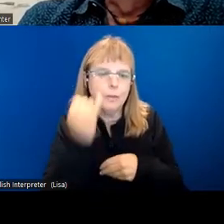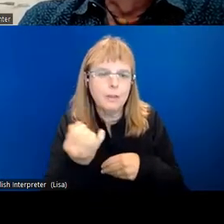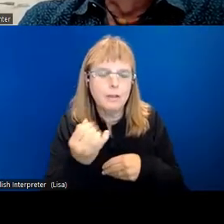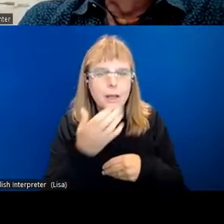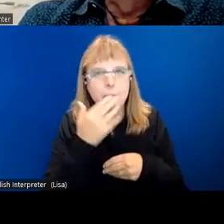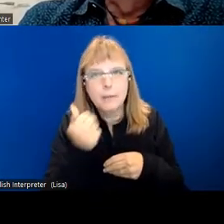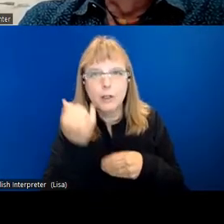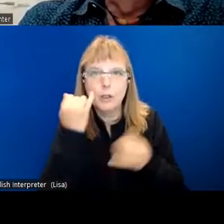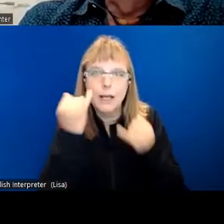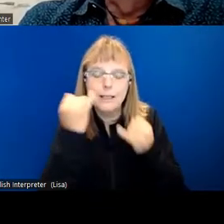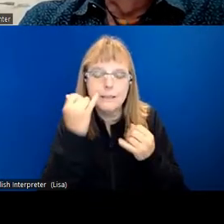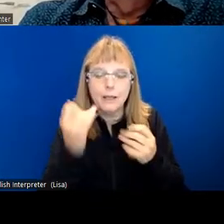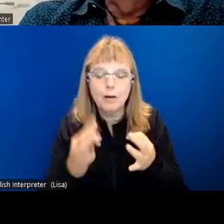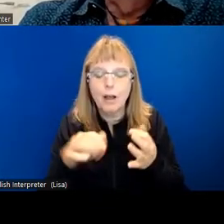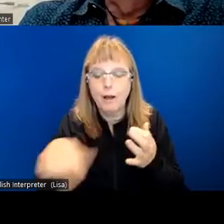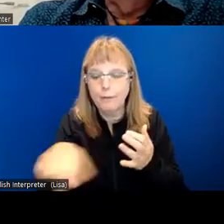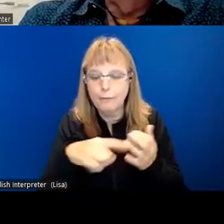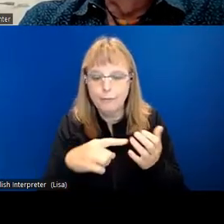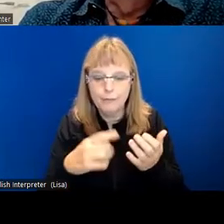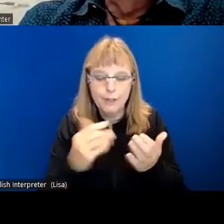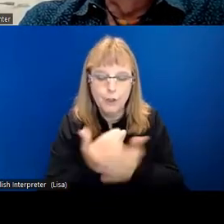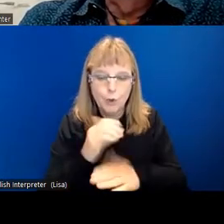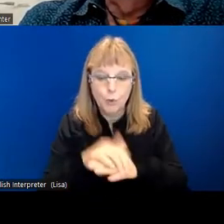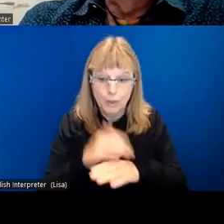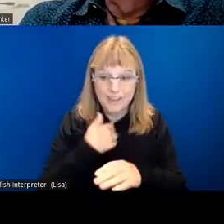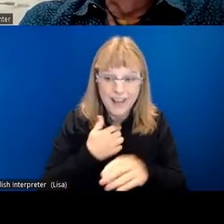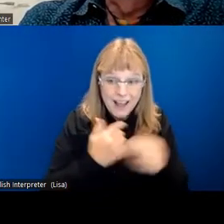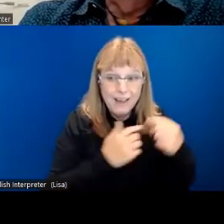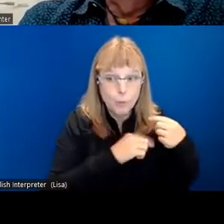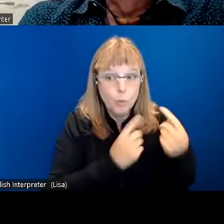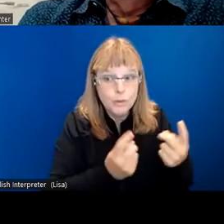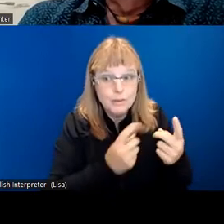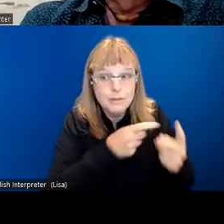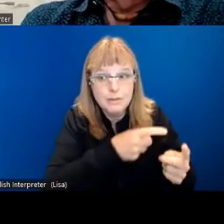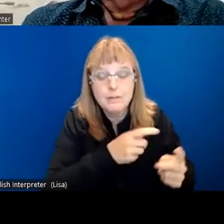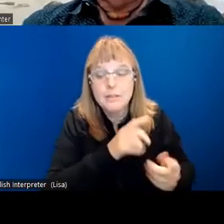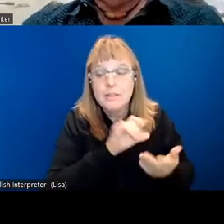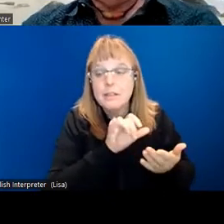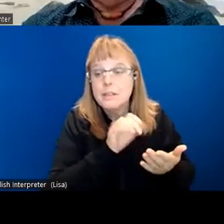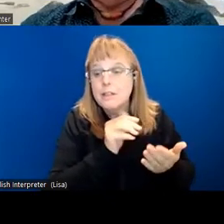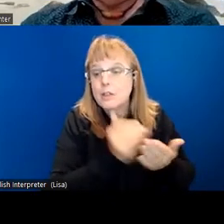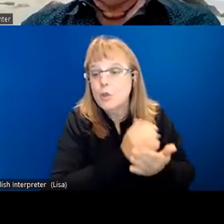I had been in New York for a long time, so I didn't really know what was was going on with New England.